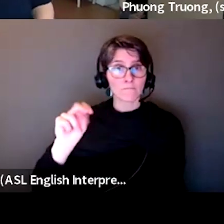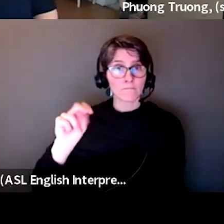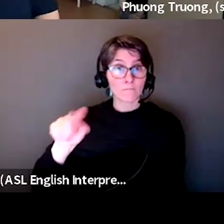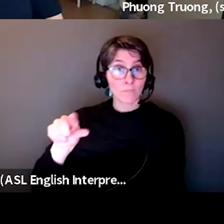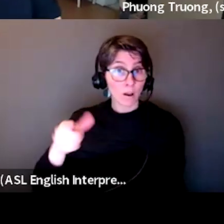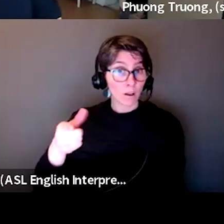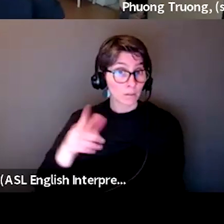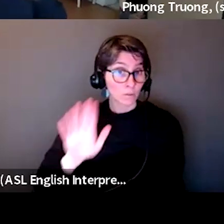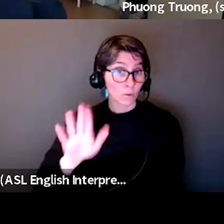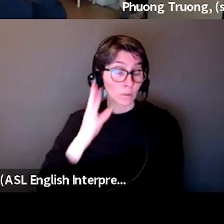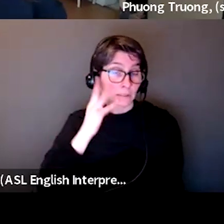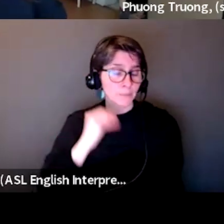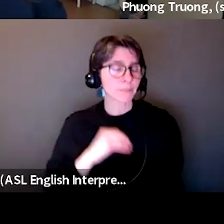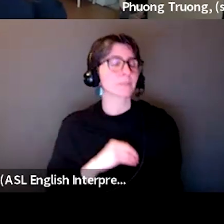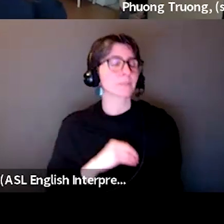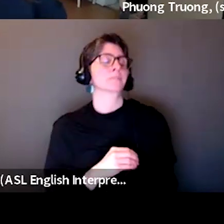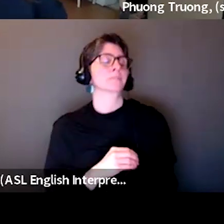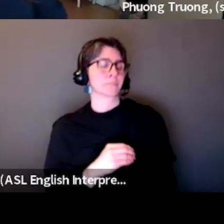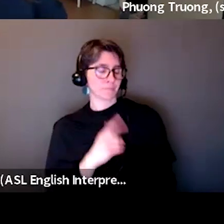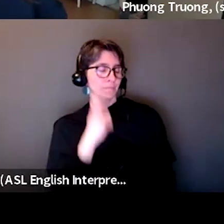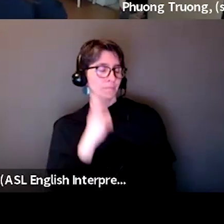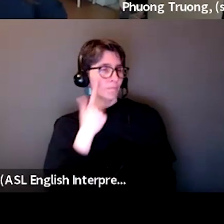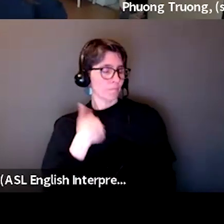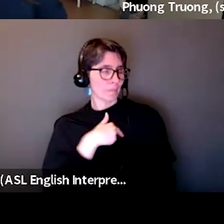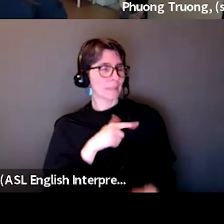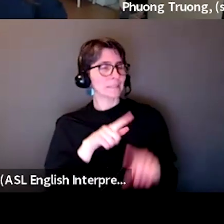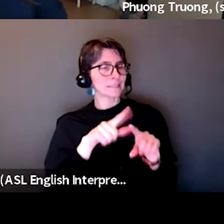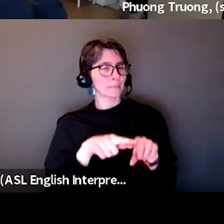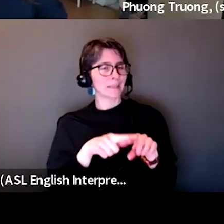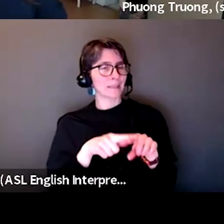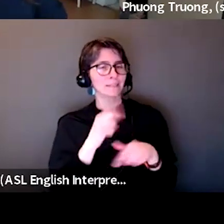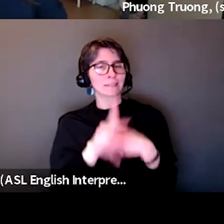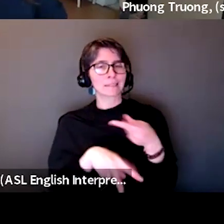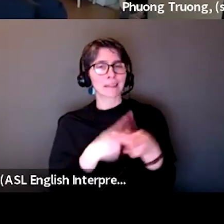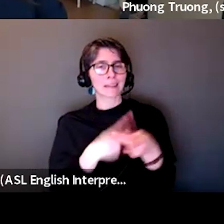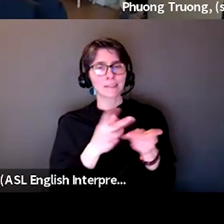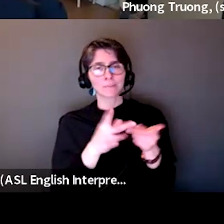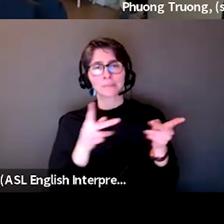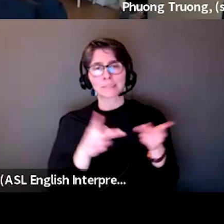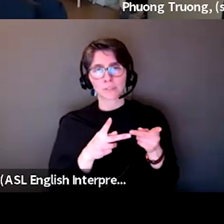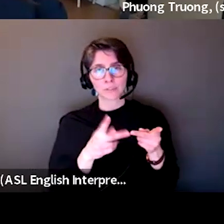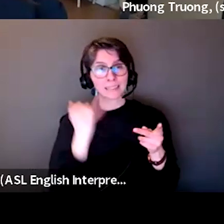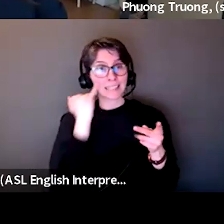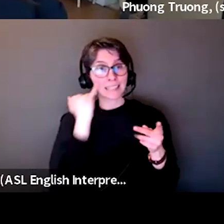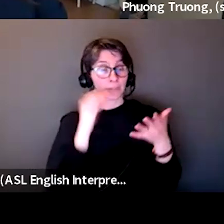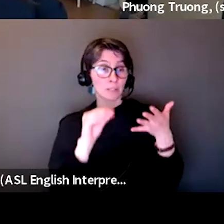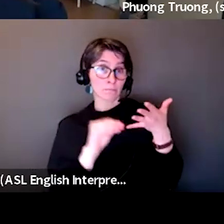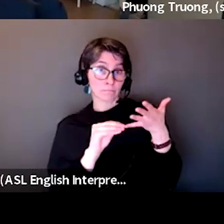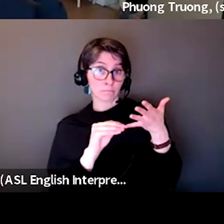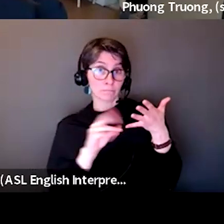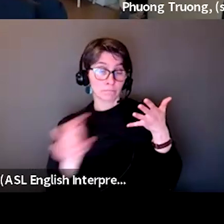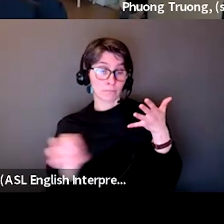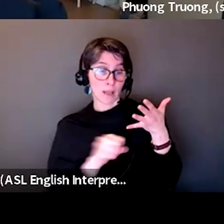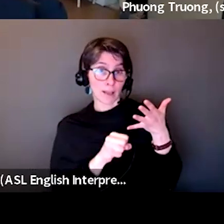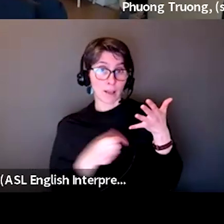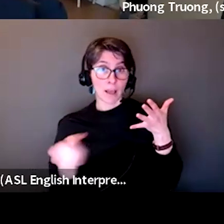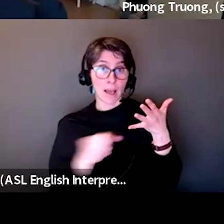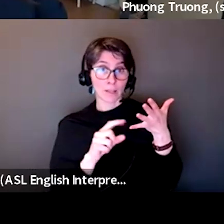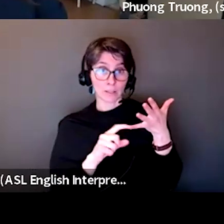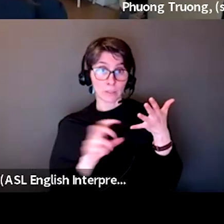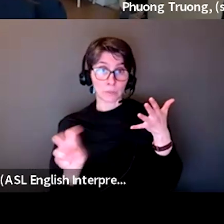for us, the type of job. If it's an entry-level position, we tend to see a lot more diversity,